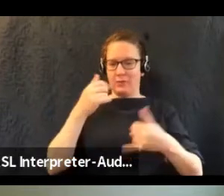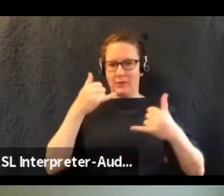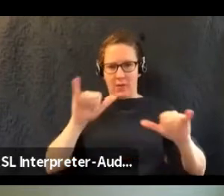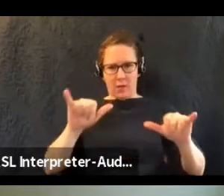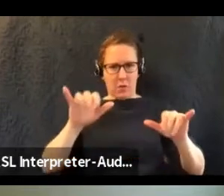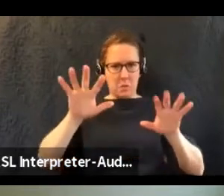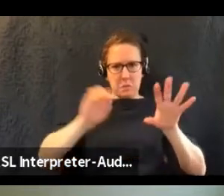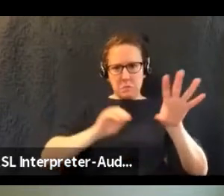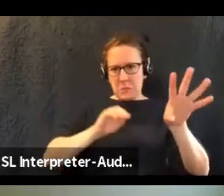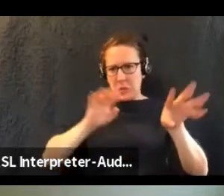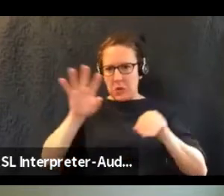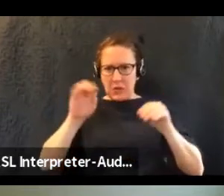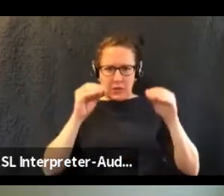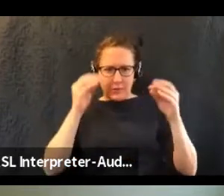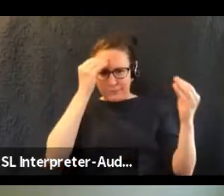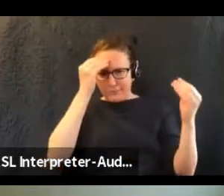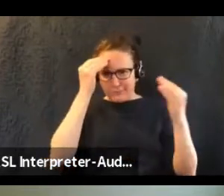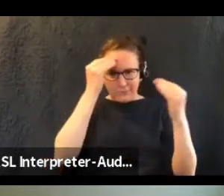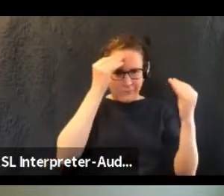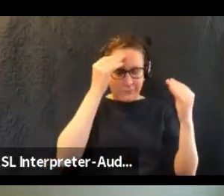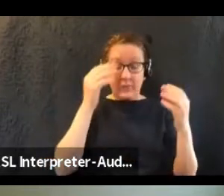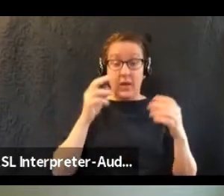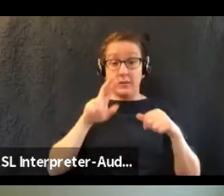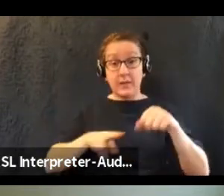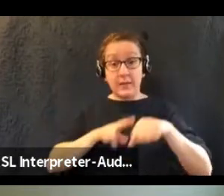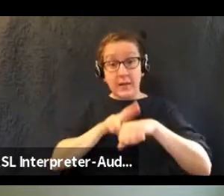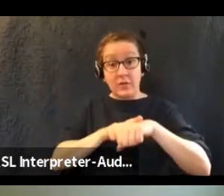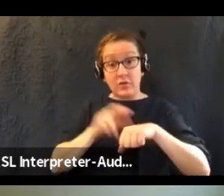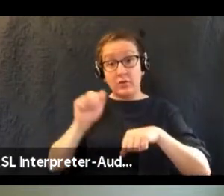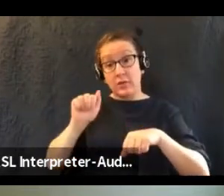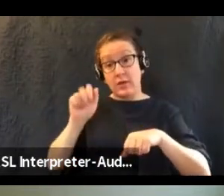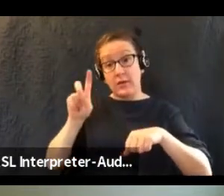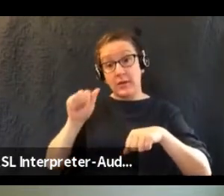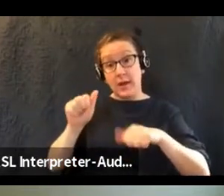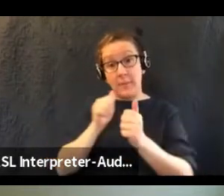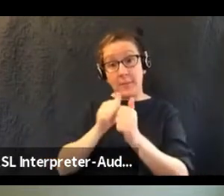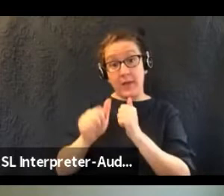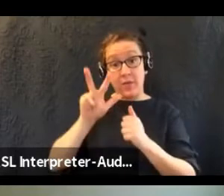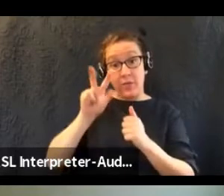We know that as a nation, that the ADA was passed 30 years ago, and that as a nation,